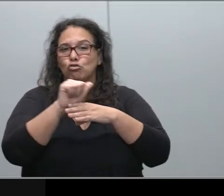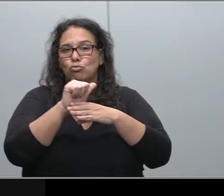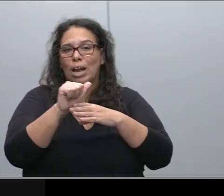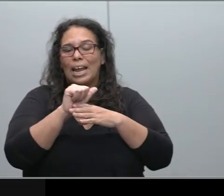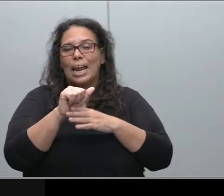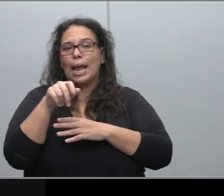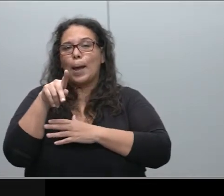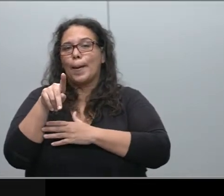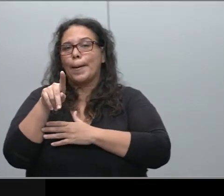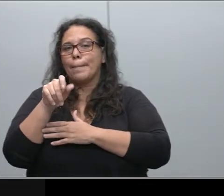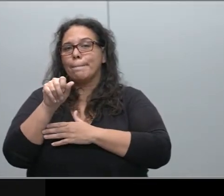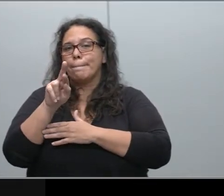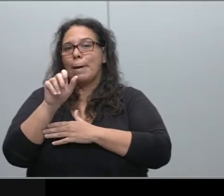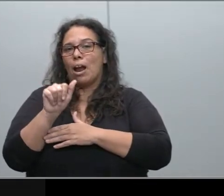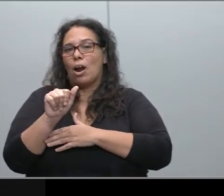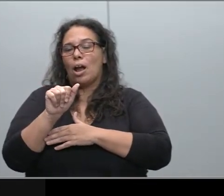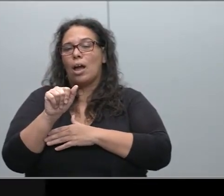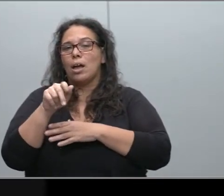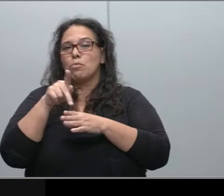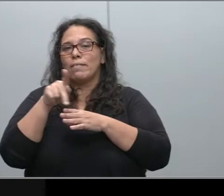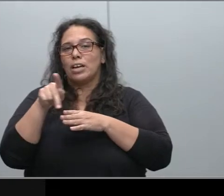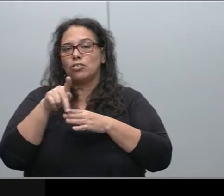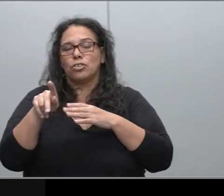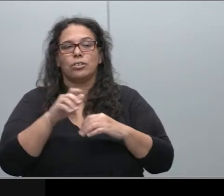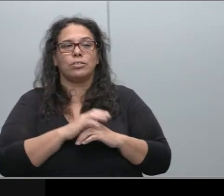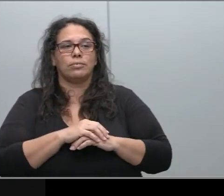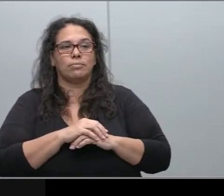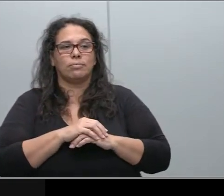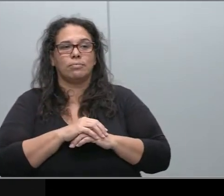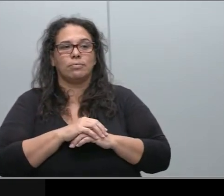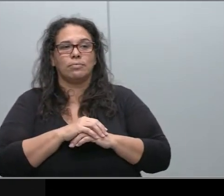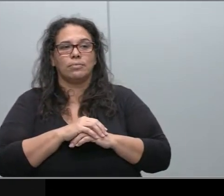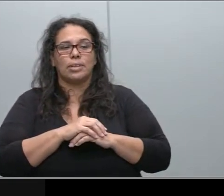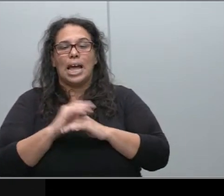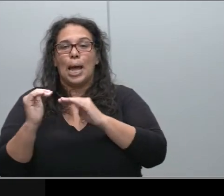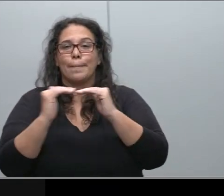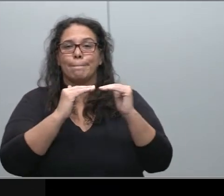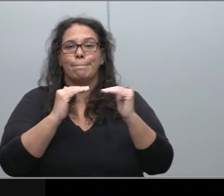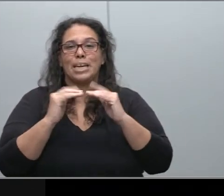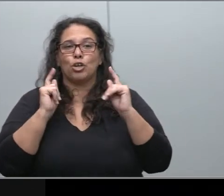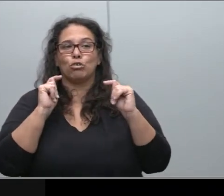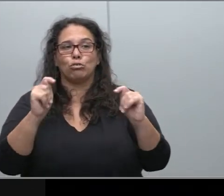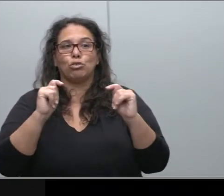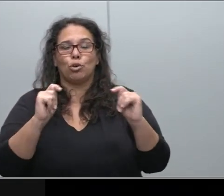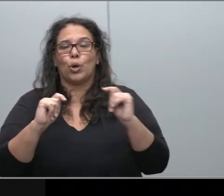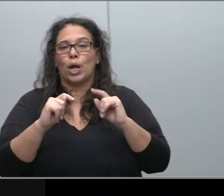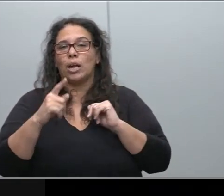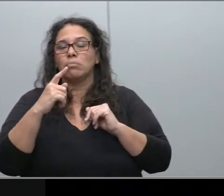with families too, as far as connecting them, as Dr. Salazar are mentioned, to our community-based organizations and agencies,